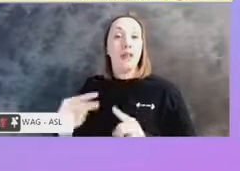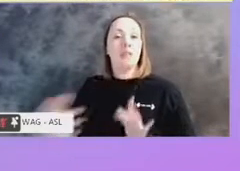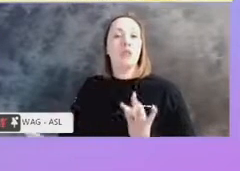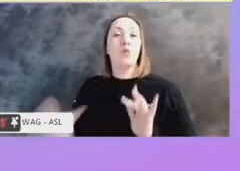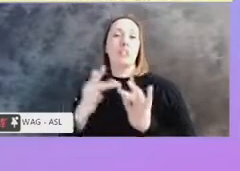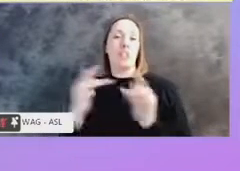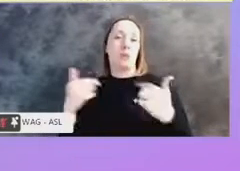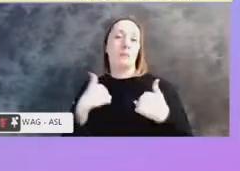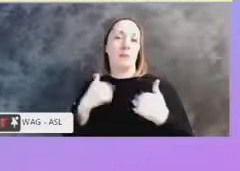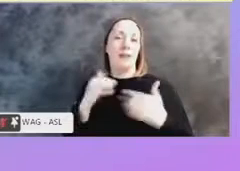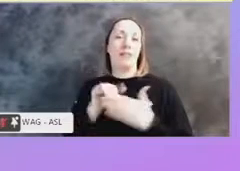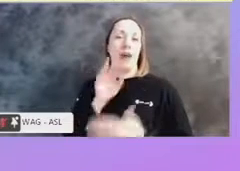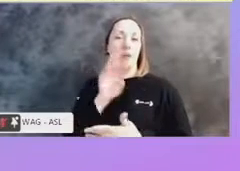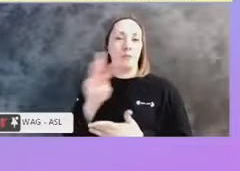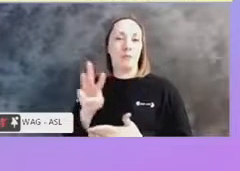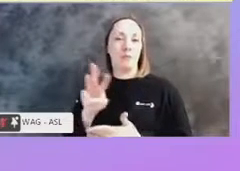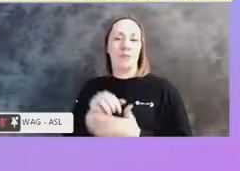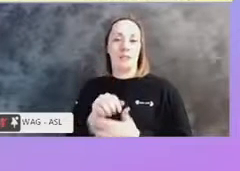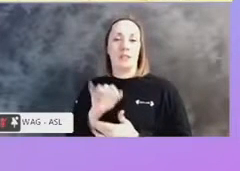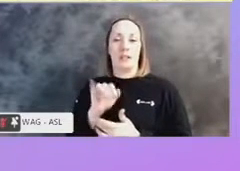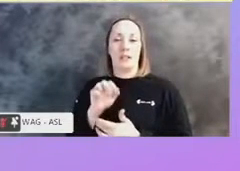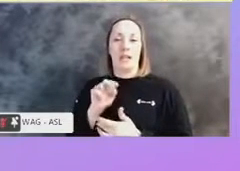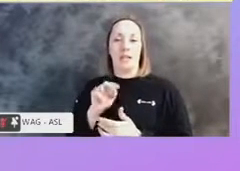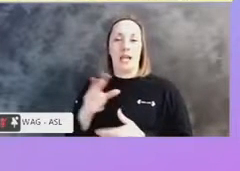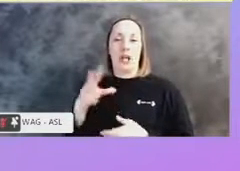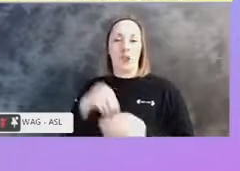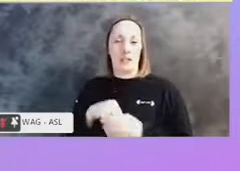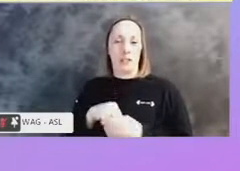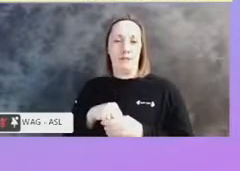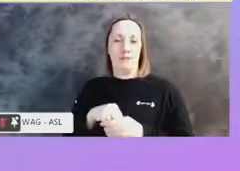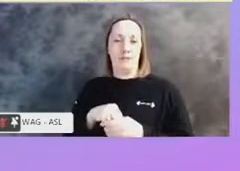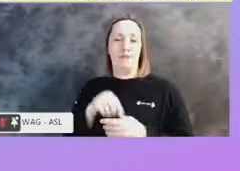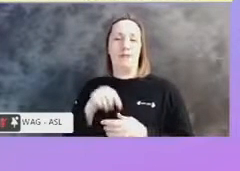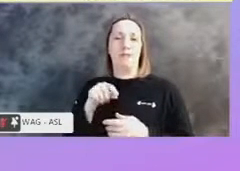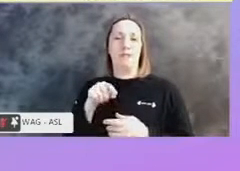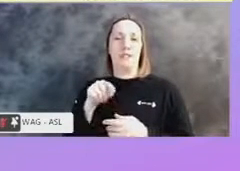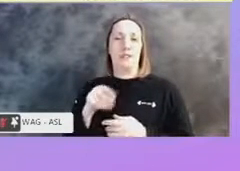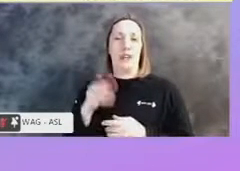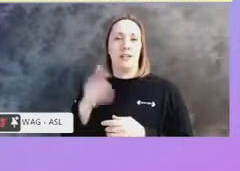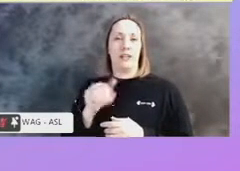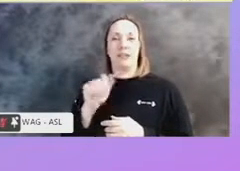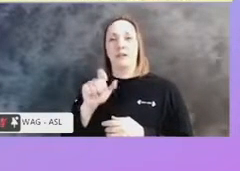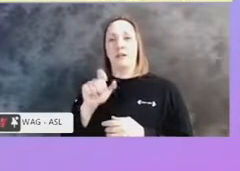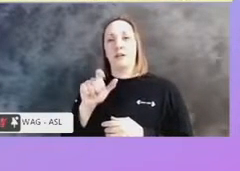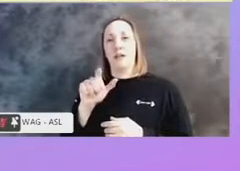those folks, who would love to share your perspective as well, just reach out to me. Again